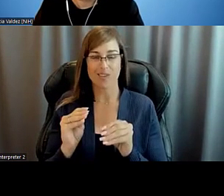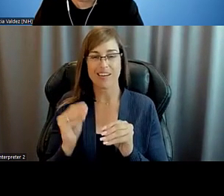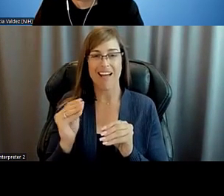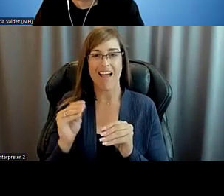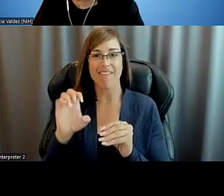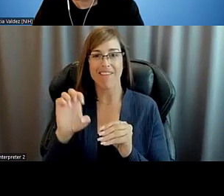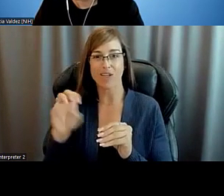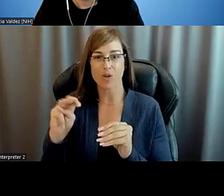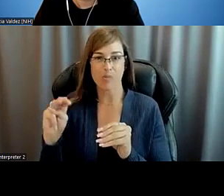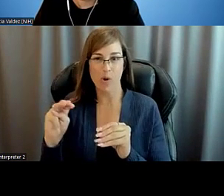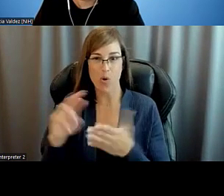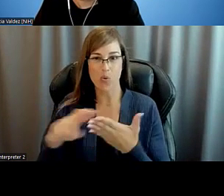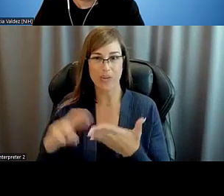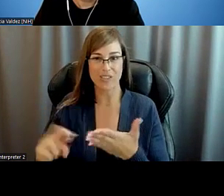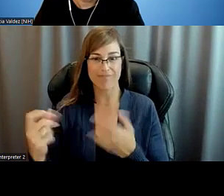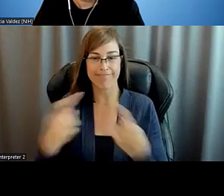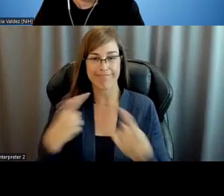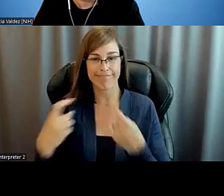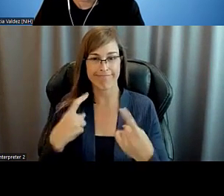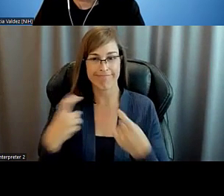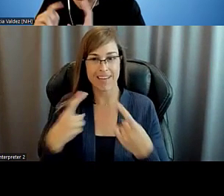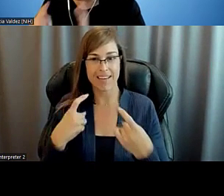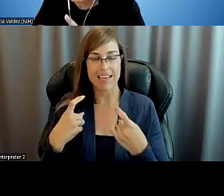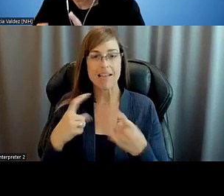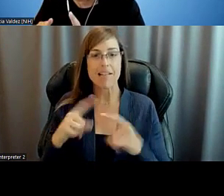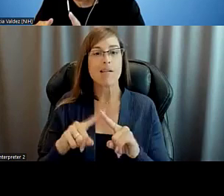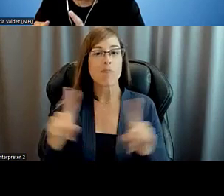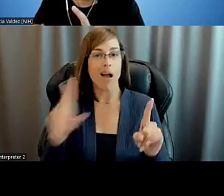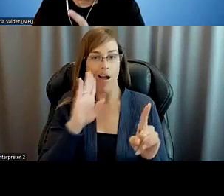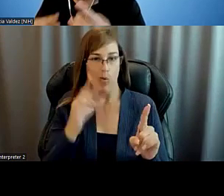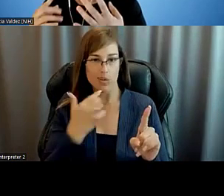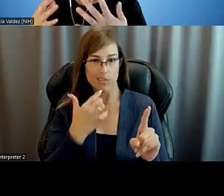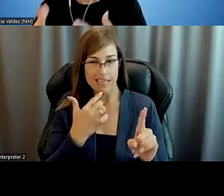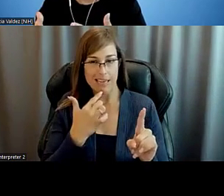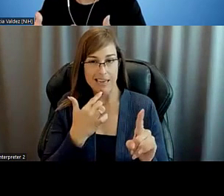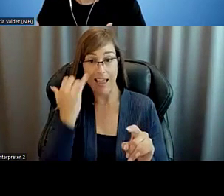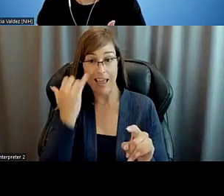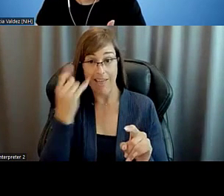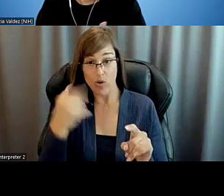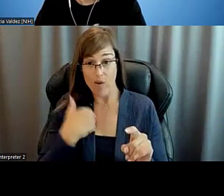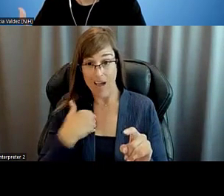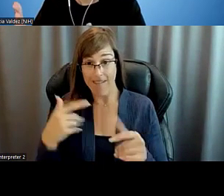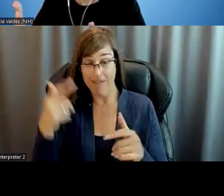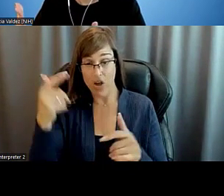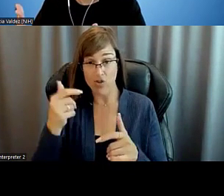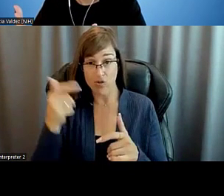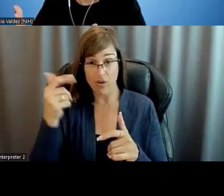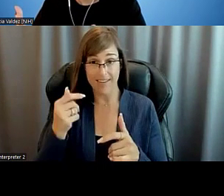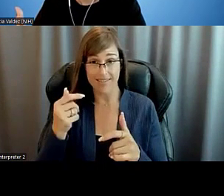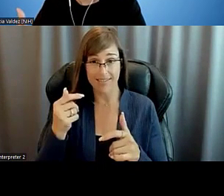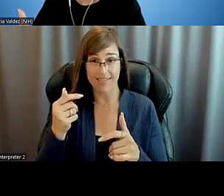to ask questions, but I will say, if you have a grant and you are ..